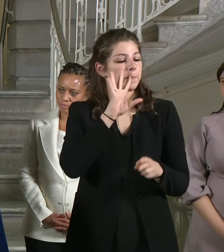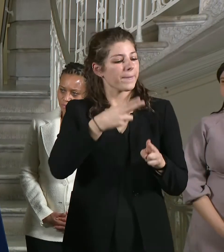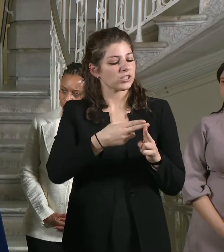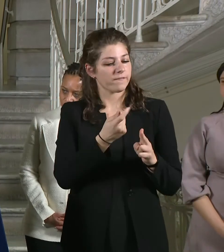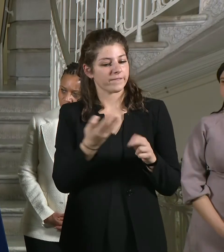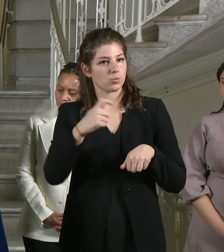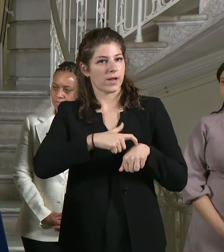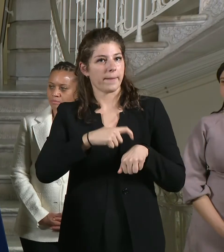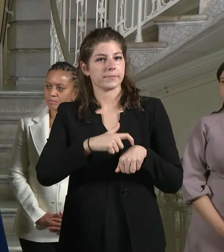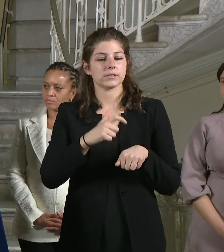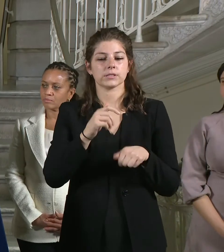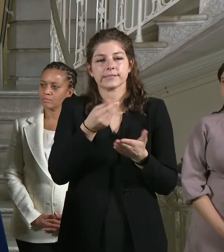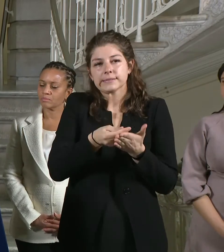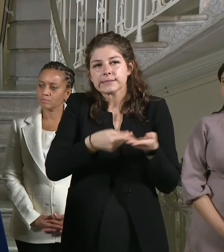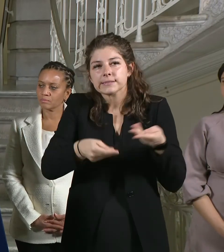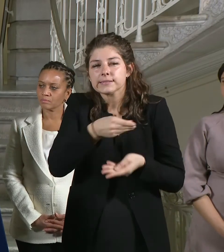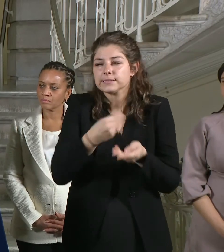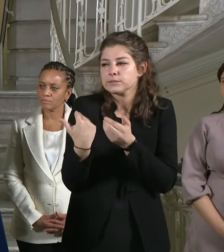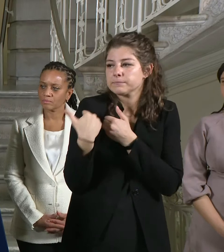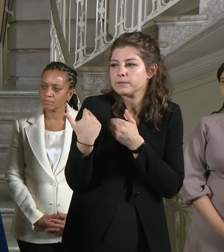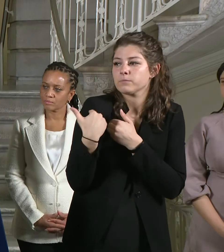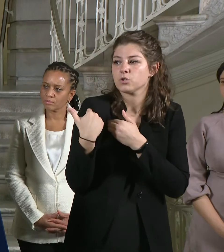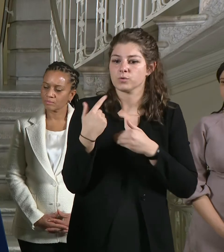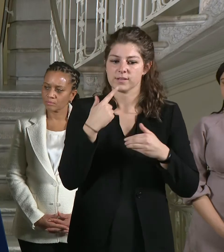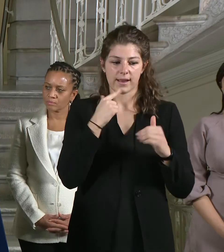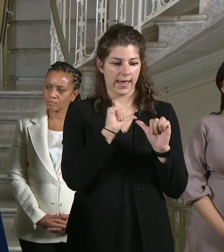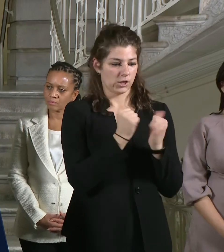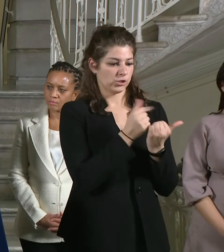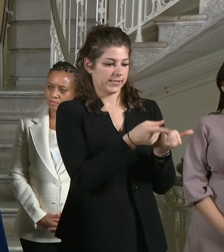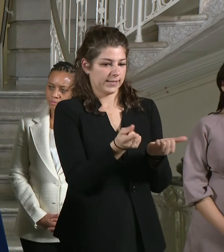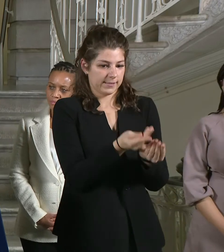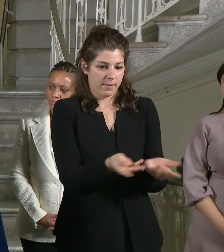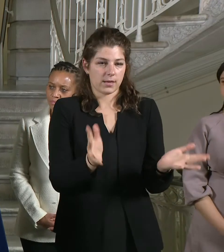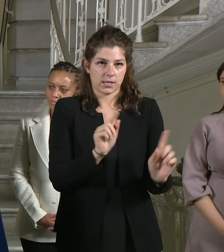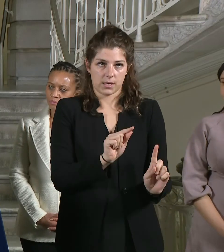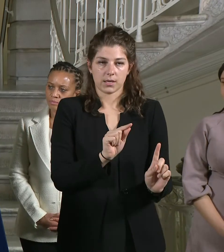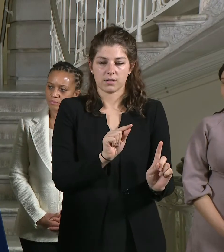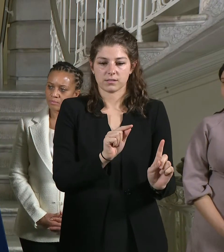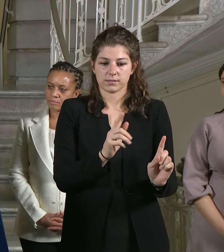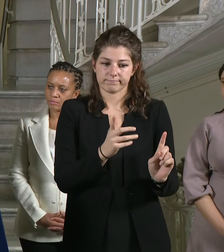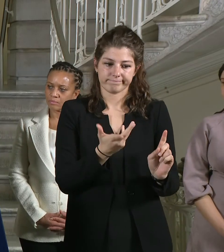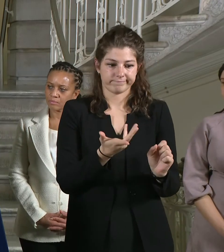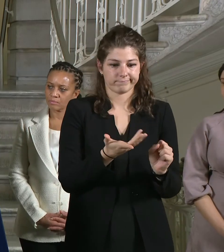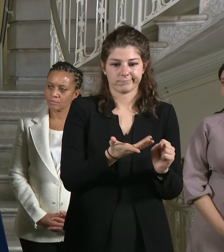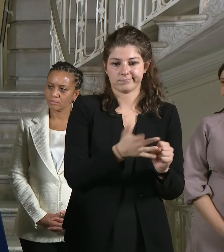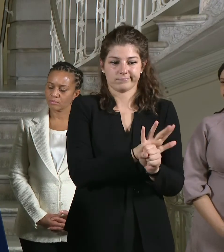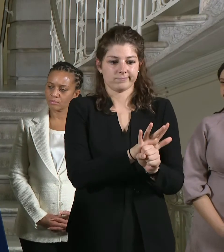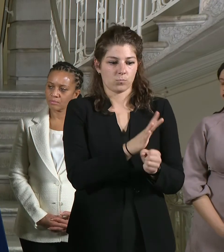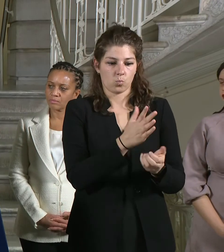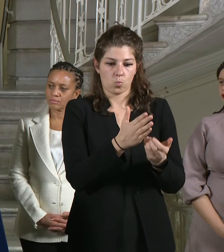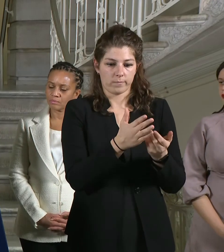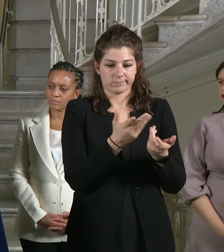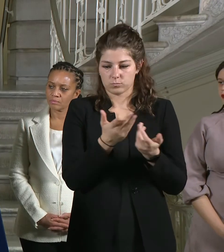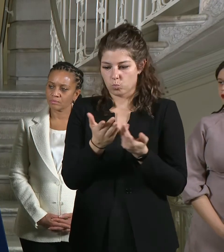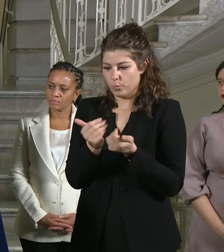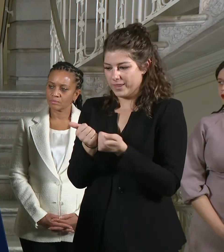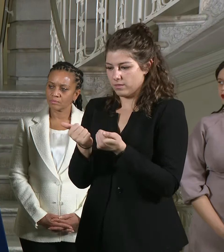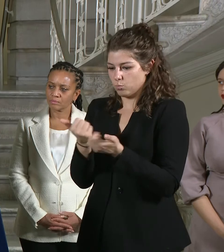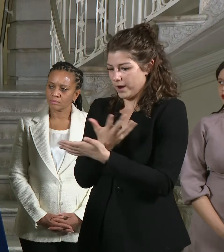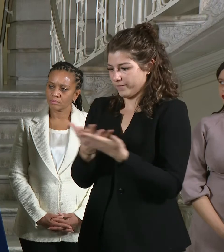DAY. I KNOW YOU